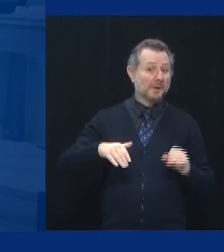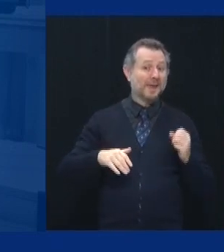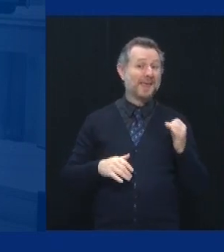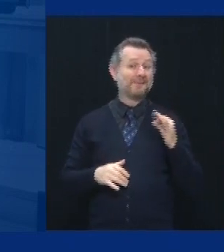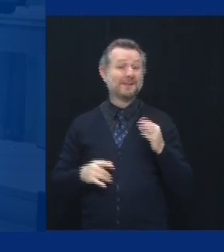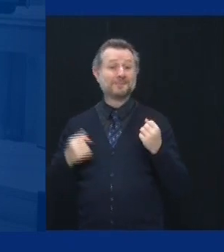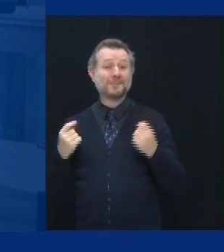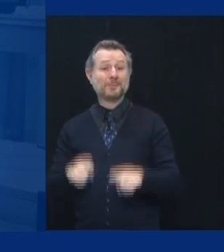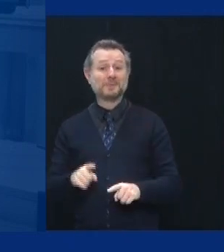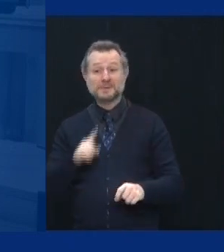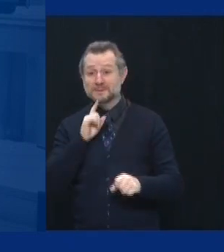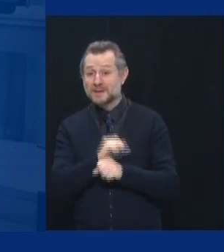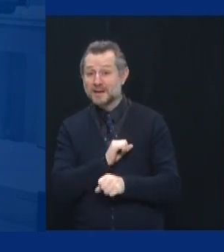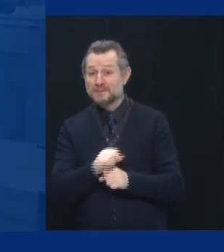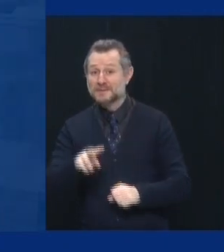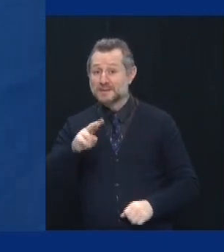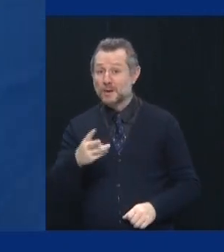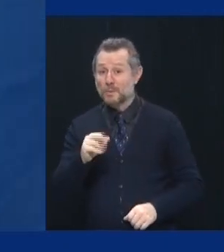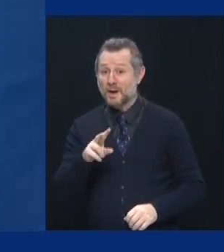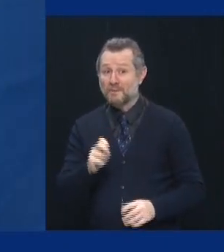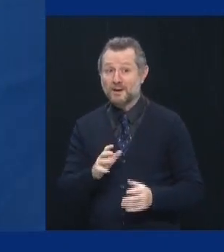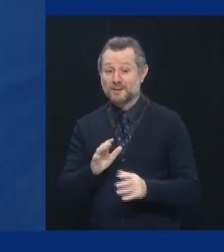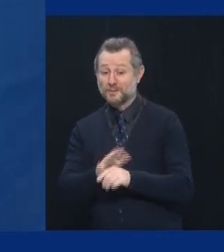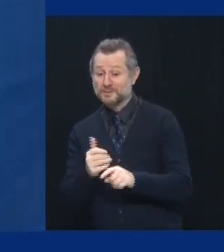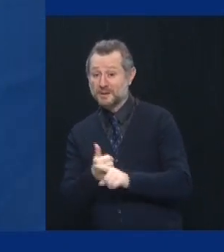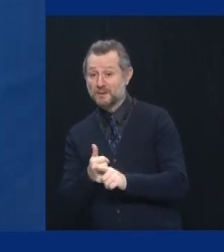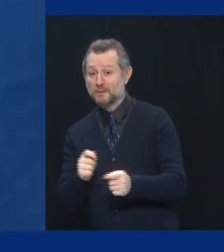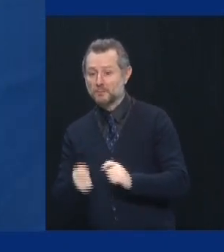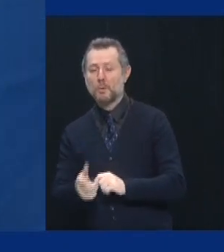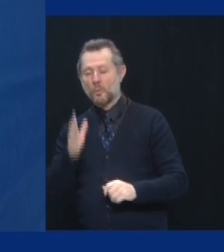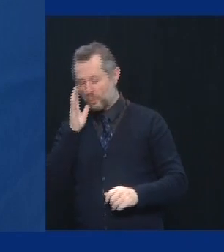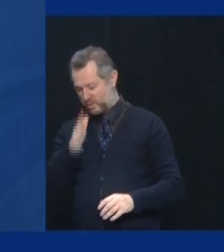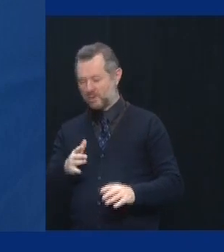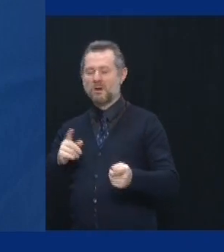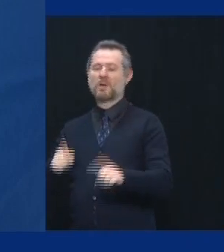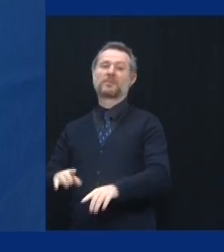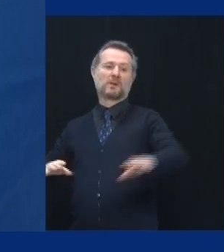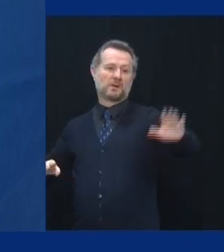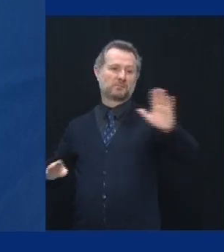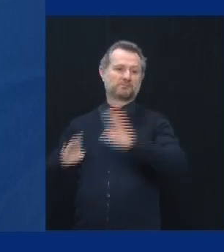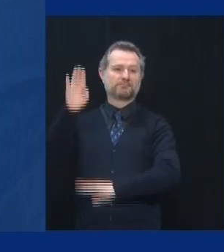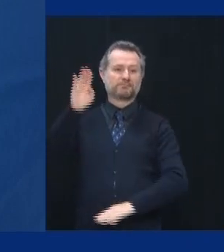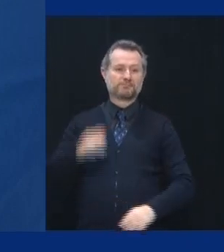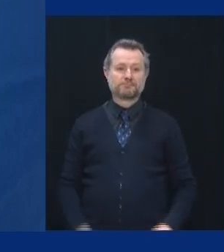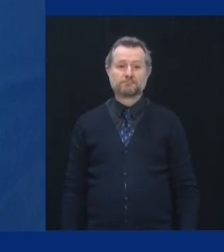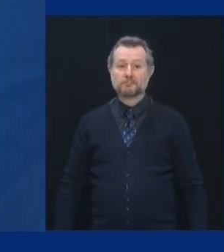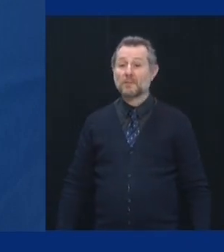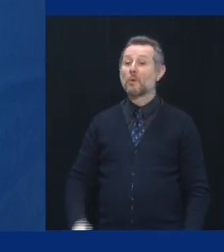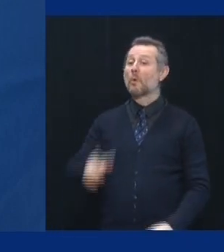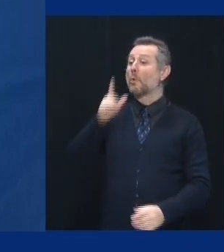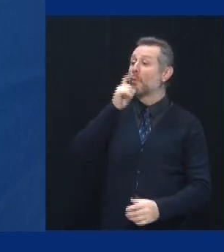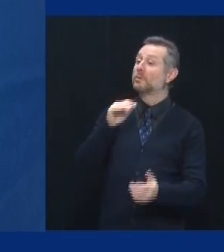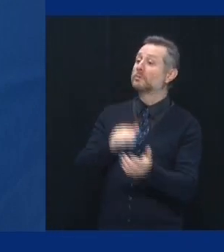TOMORROW. YES, THE NUMBERS ARE COMING DOWN TODAY. IF WE HAVE A SECOND WAVE BY A